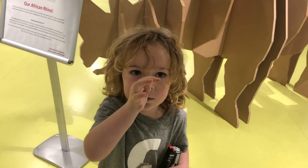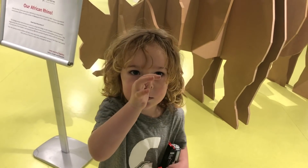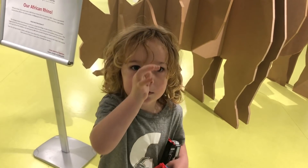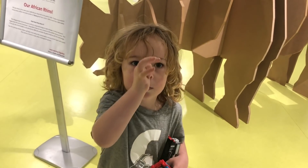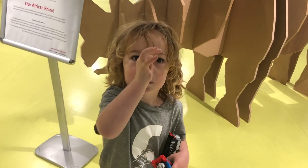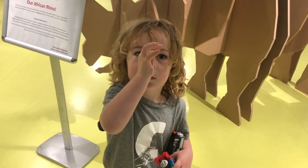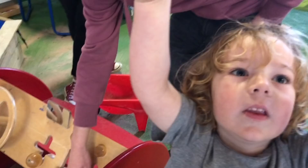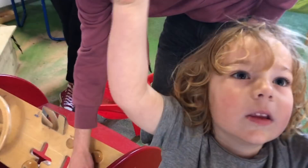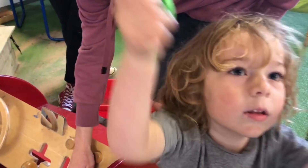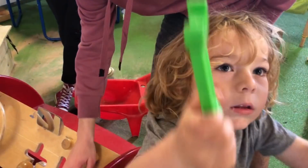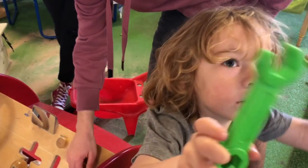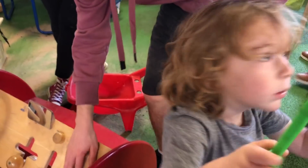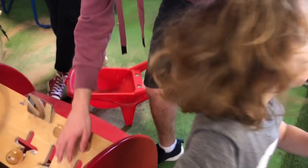(SQUEALS)